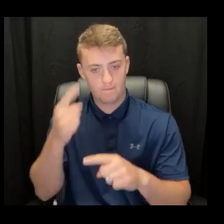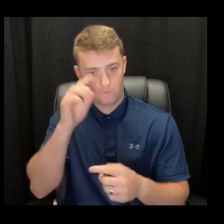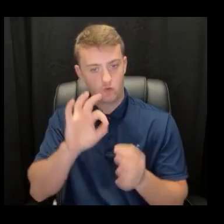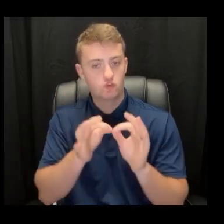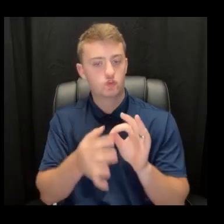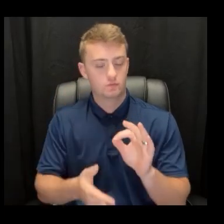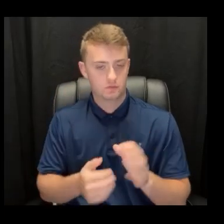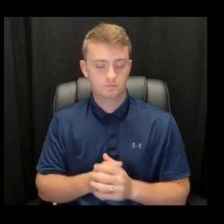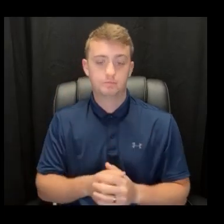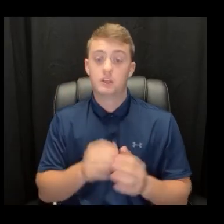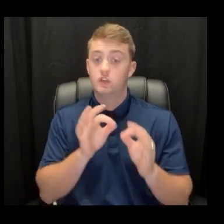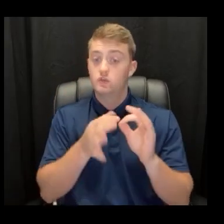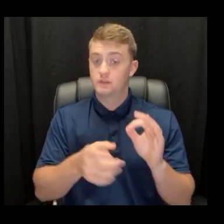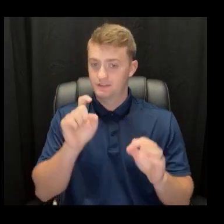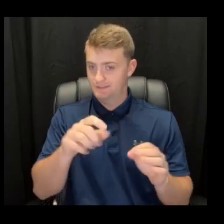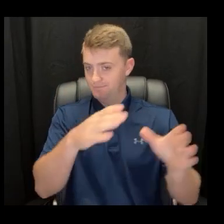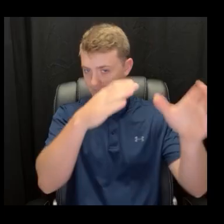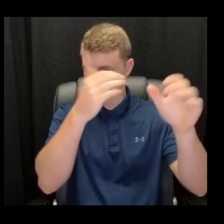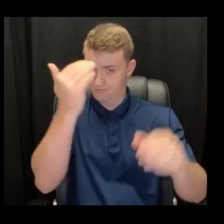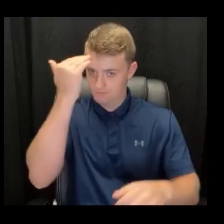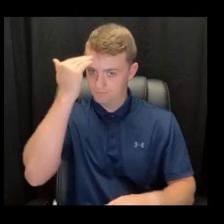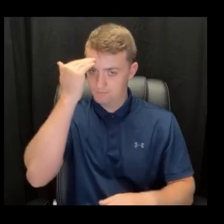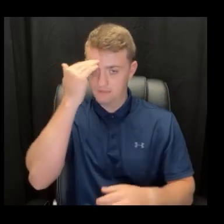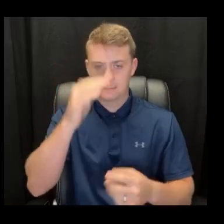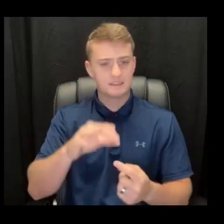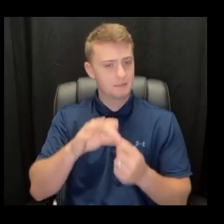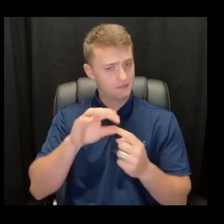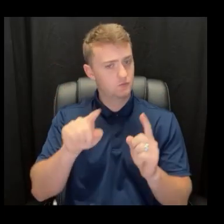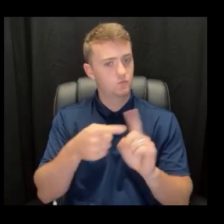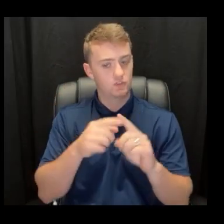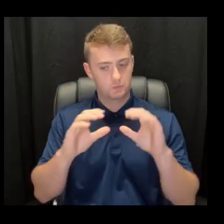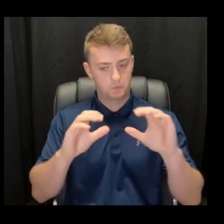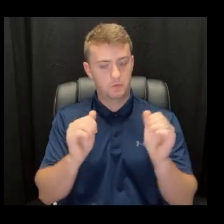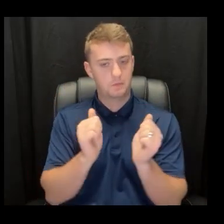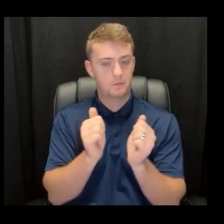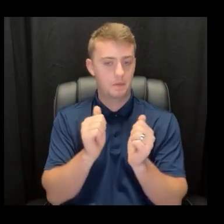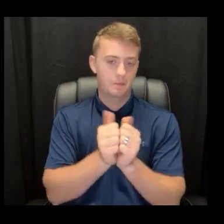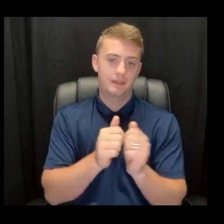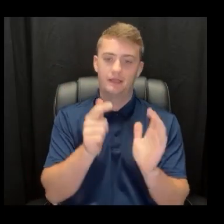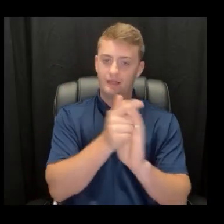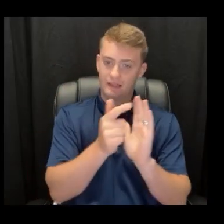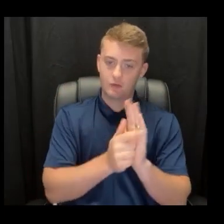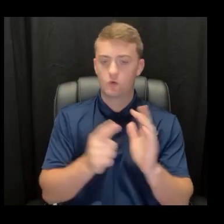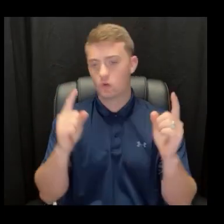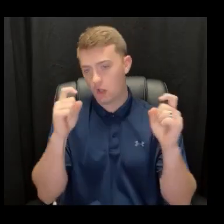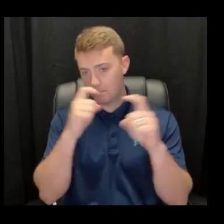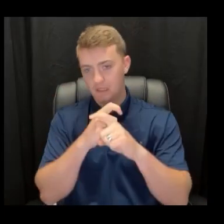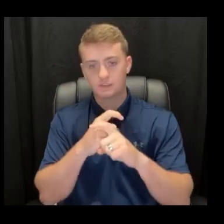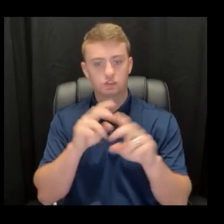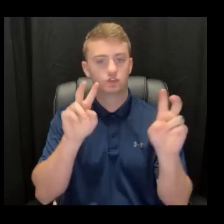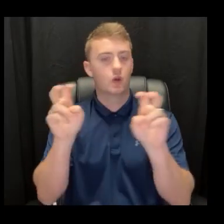must be competent, especially when communicating about legal or complex topics like special